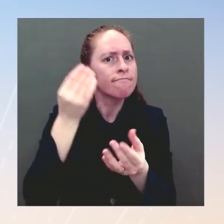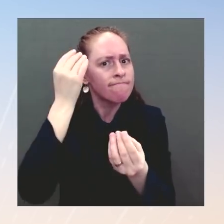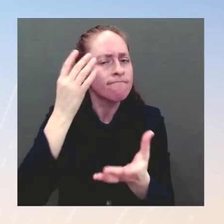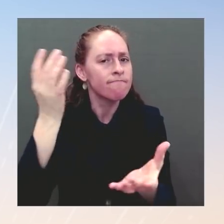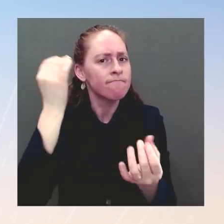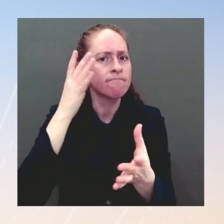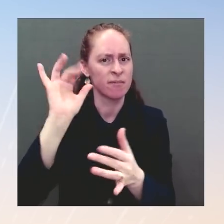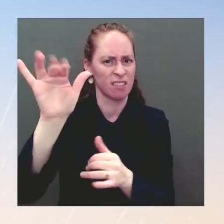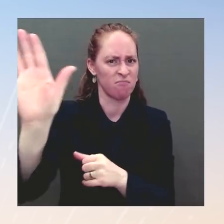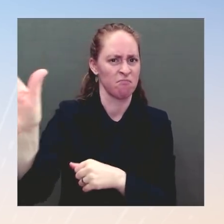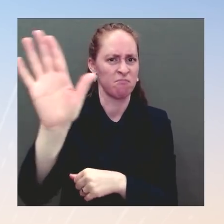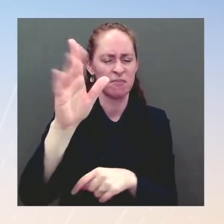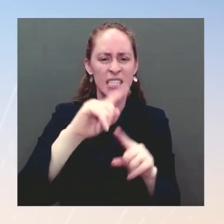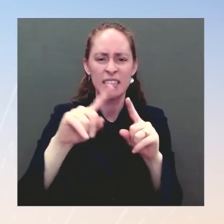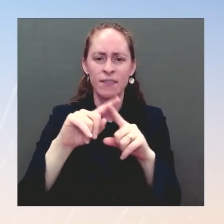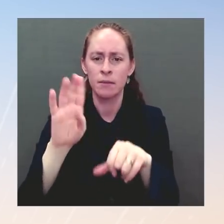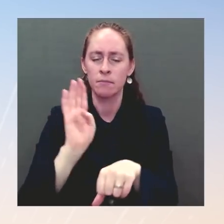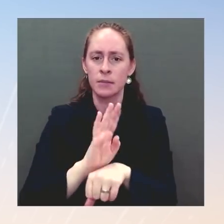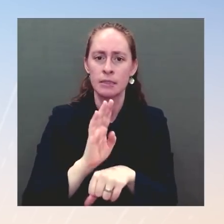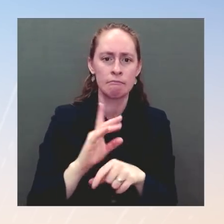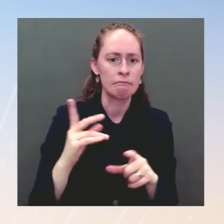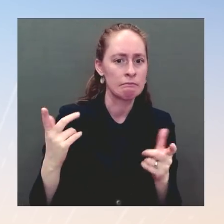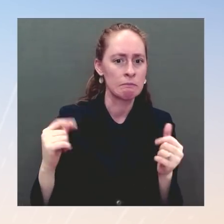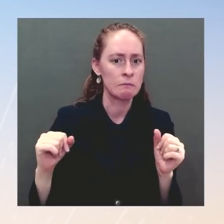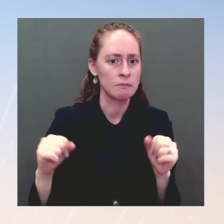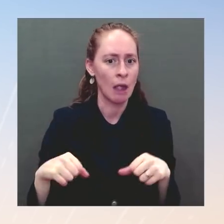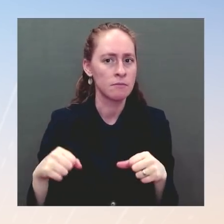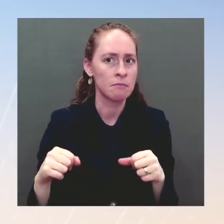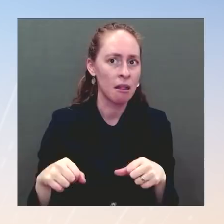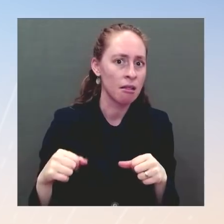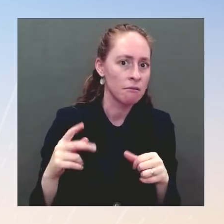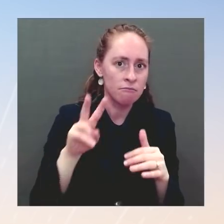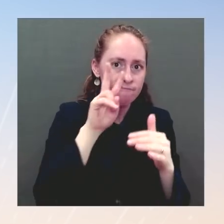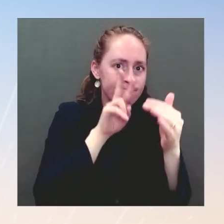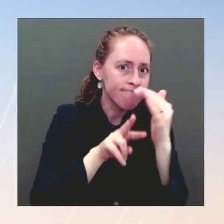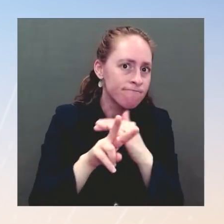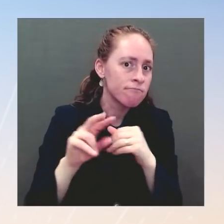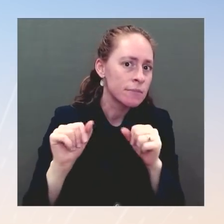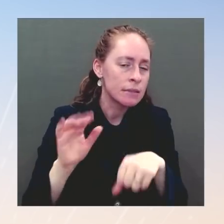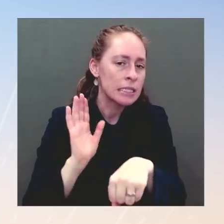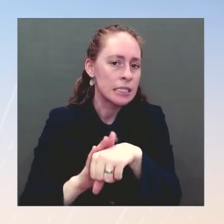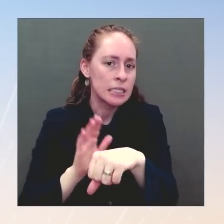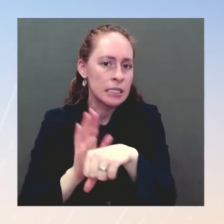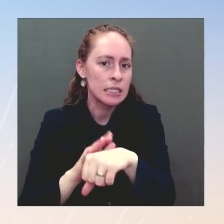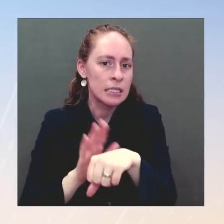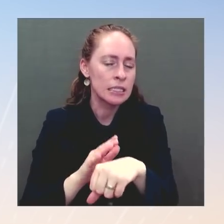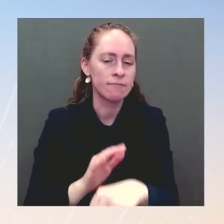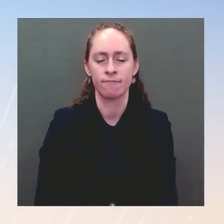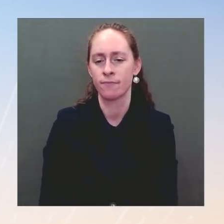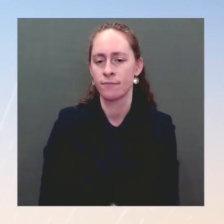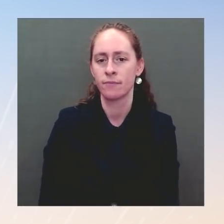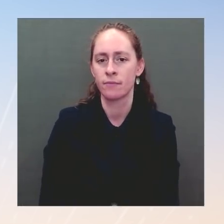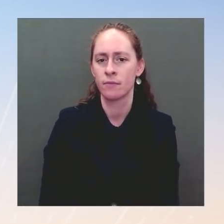There is still no immediate specific threat. The Press: But on Friday, the Deputy National Security Advisor for Cyber came in here to say,